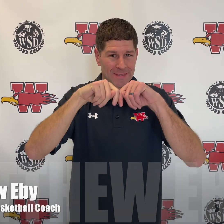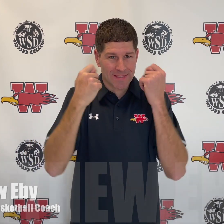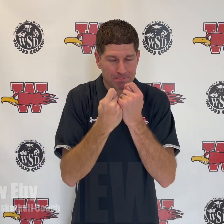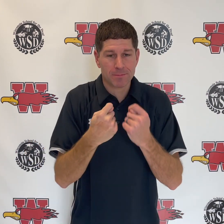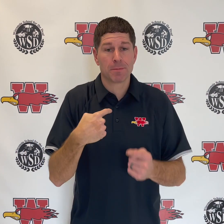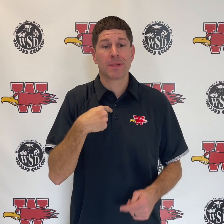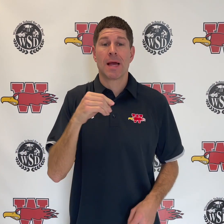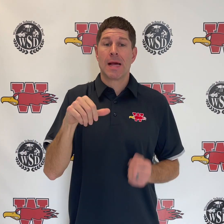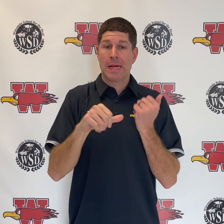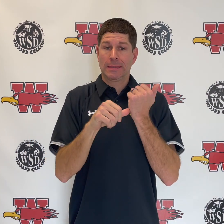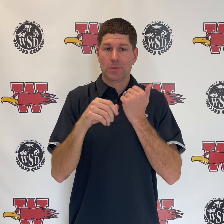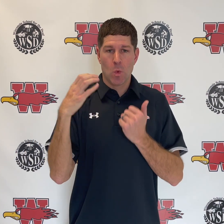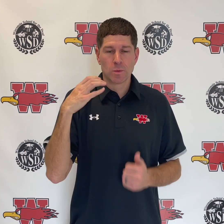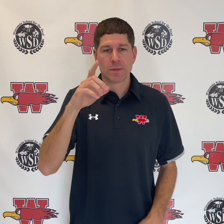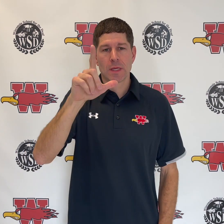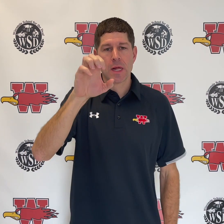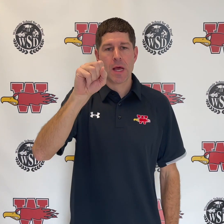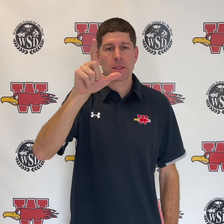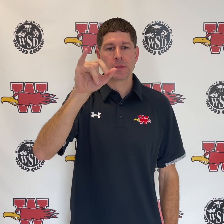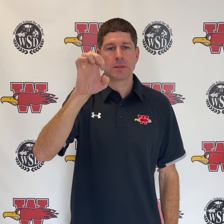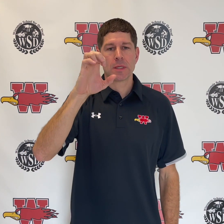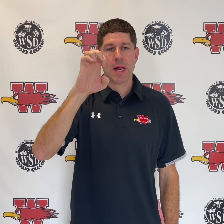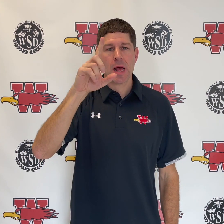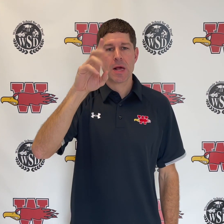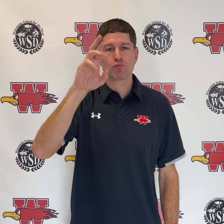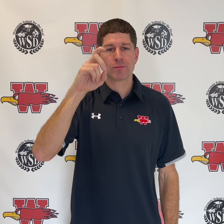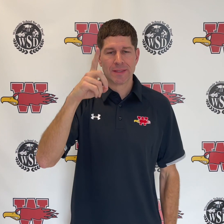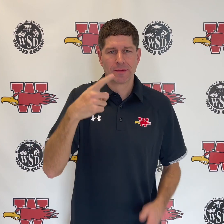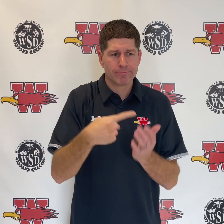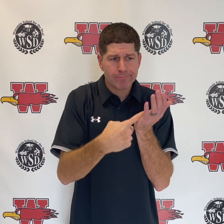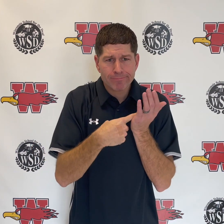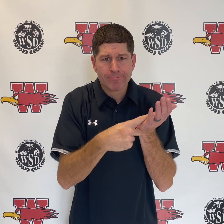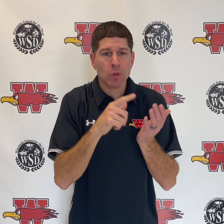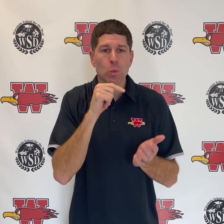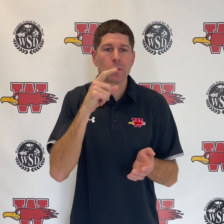and my assistant coach is Leslie Eldred. The two of us talked about who we would like to nominate